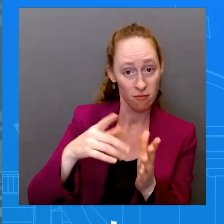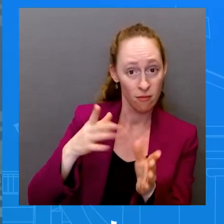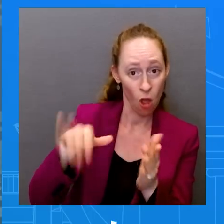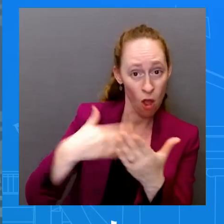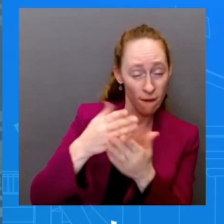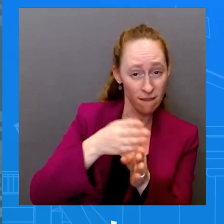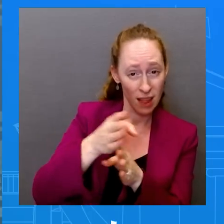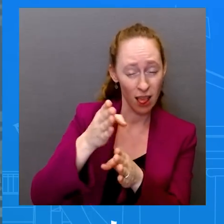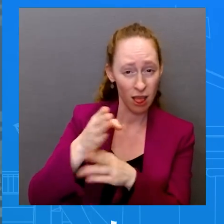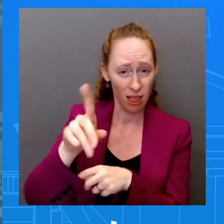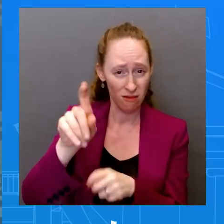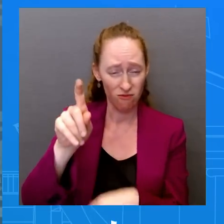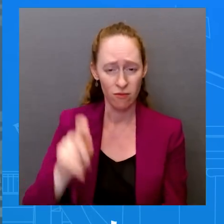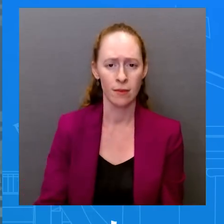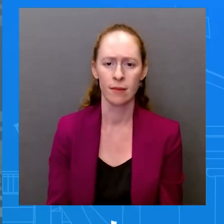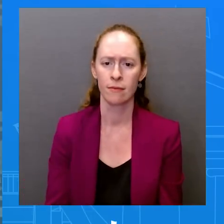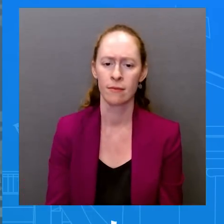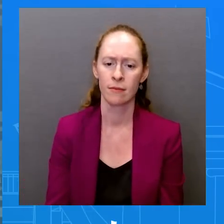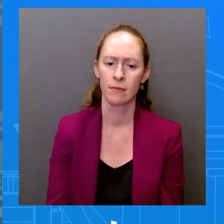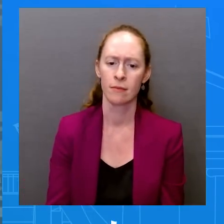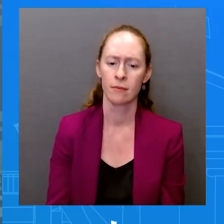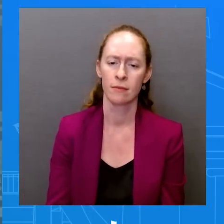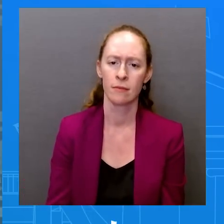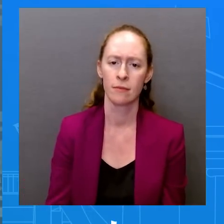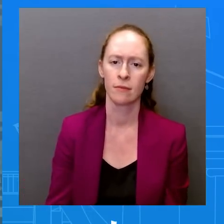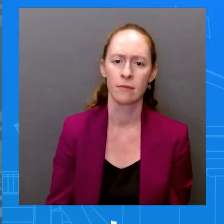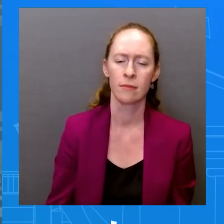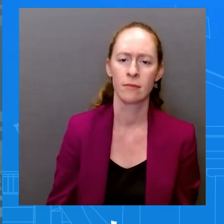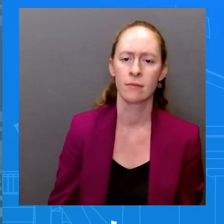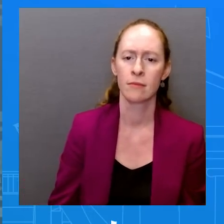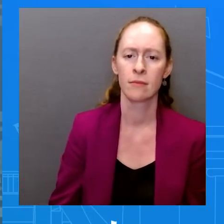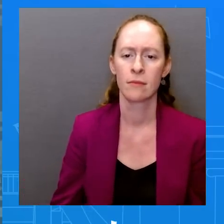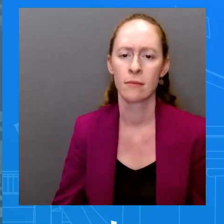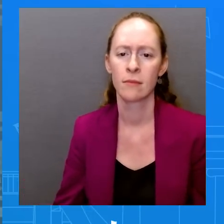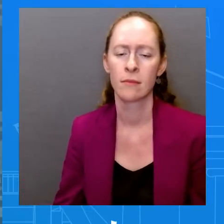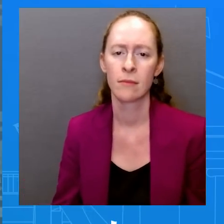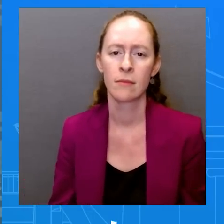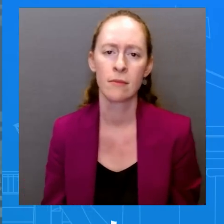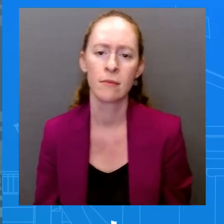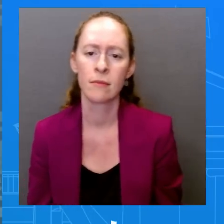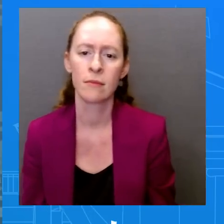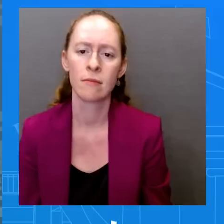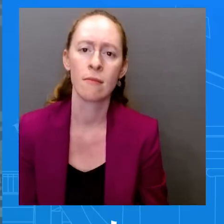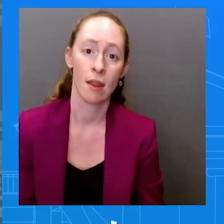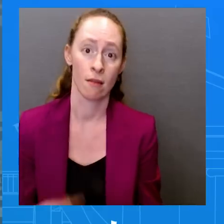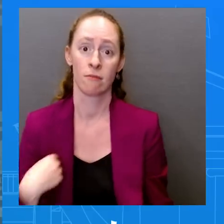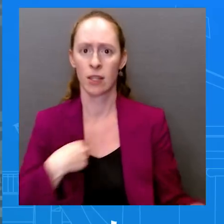from this administration to deal with tech, and we think it's an important conversation to be had.